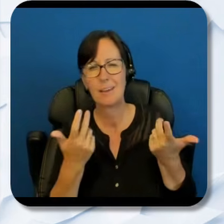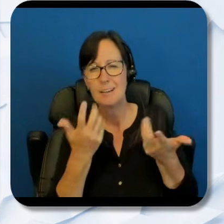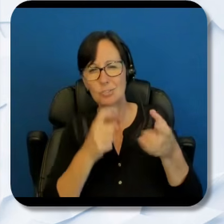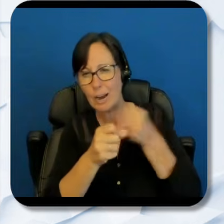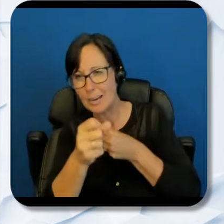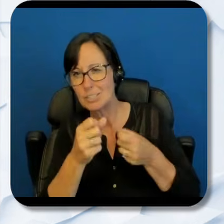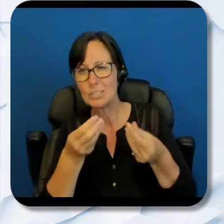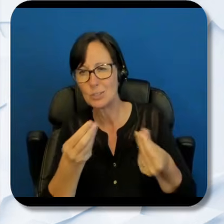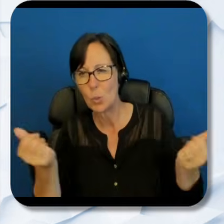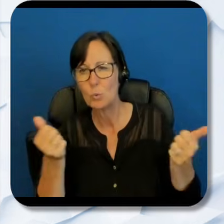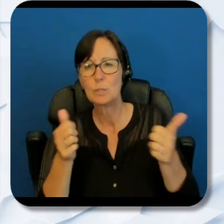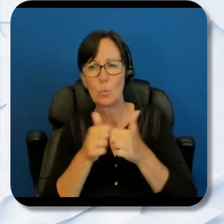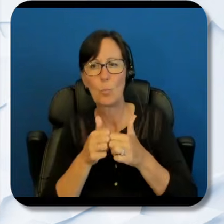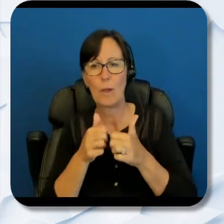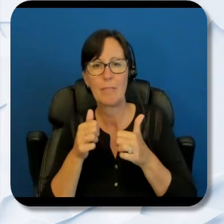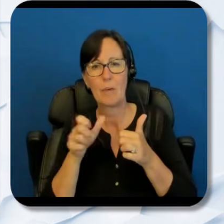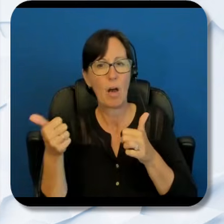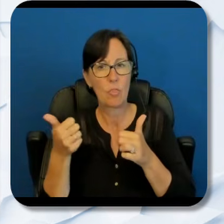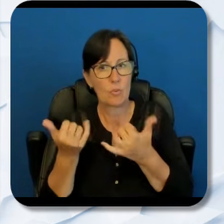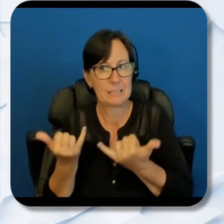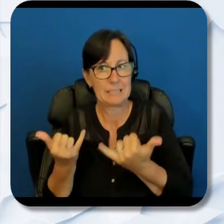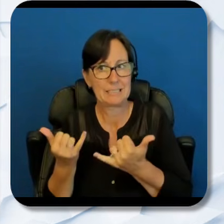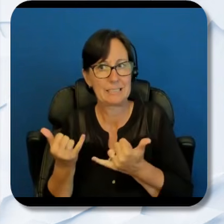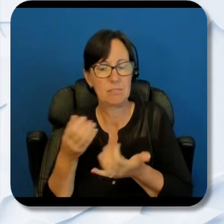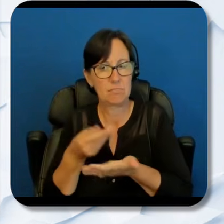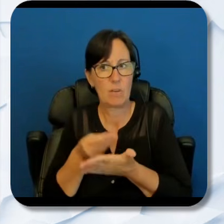can leverage with other additional existing funding streams to better target and support